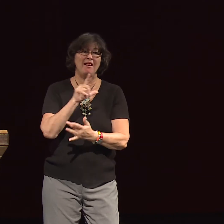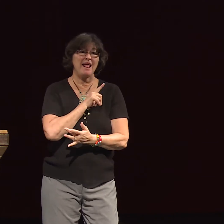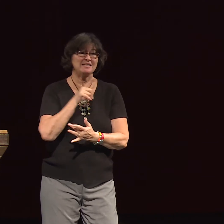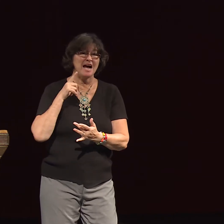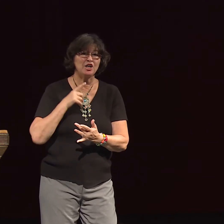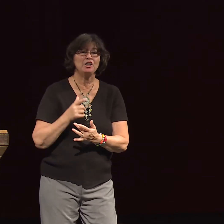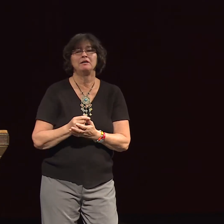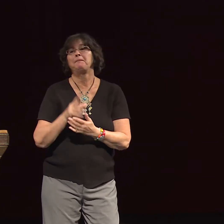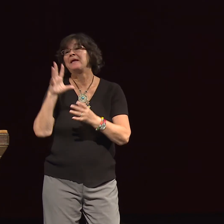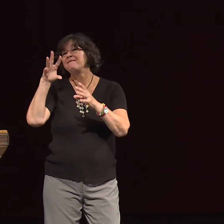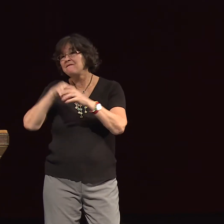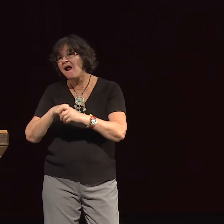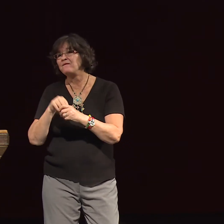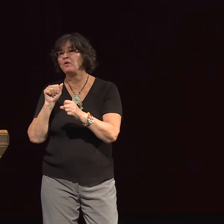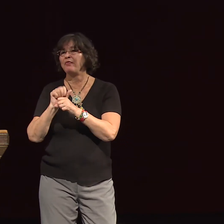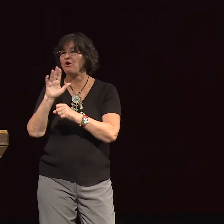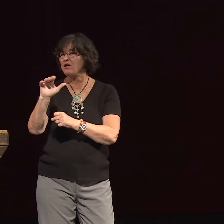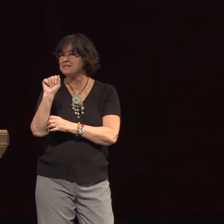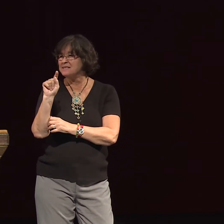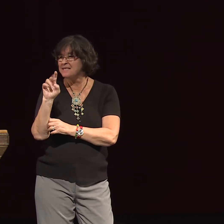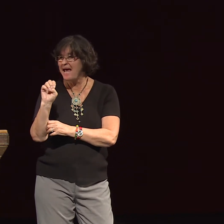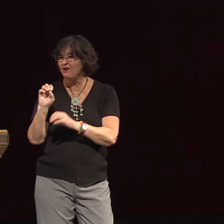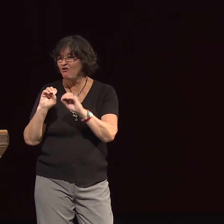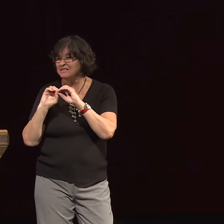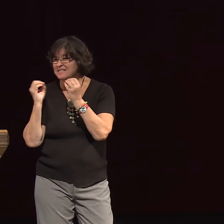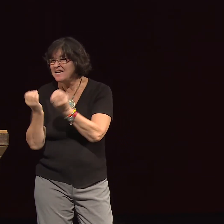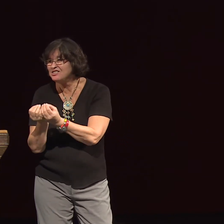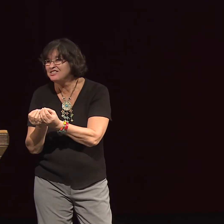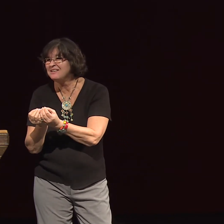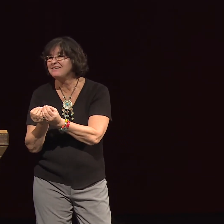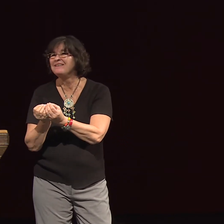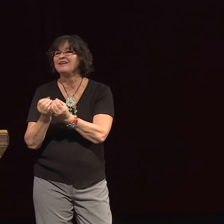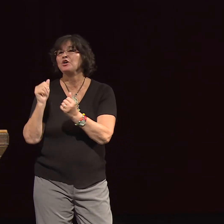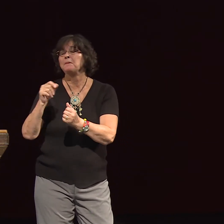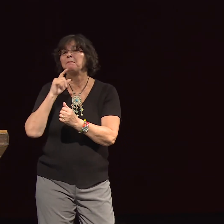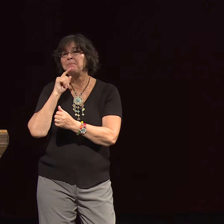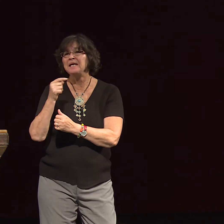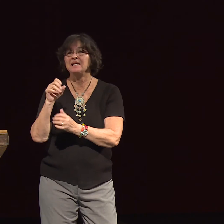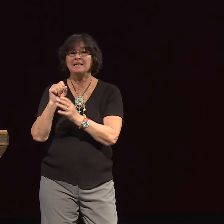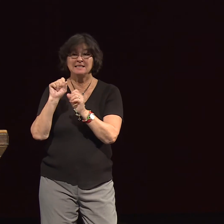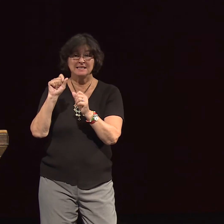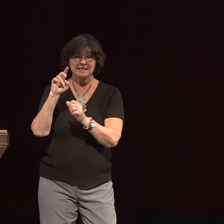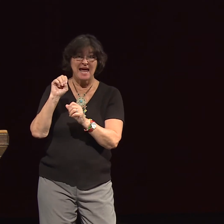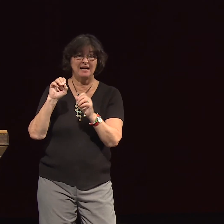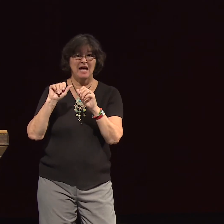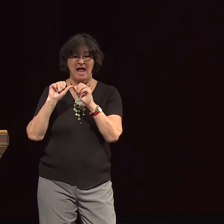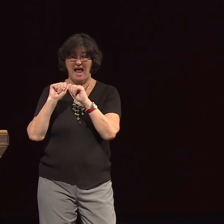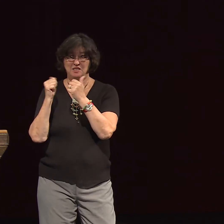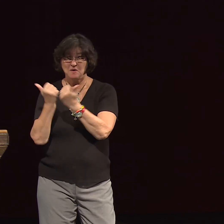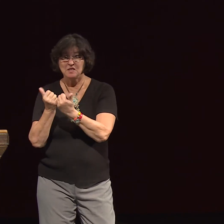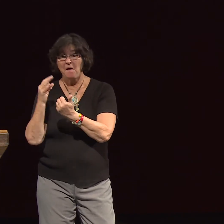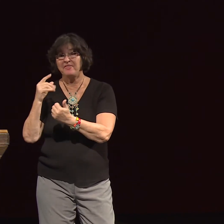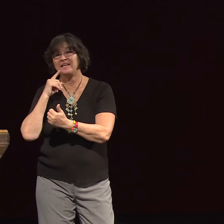It's just important that you be in touch with your legislators. Know where the state office is.